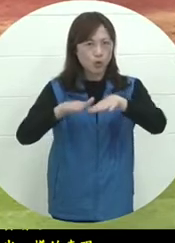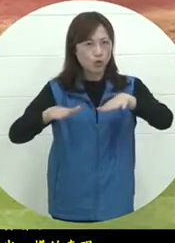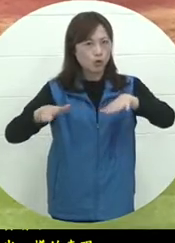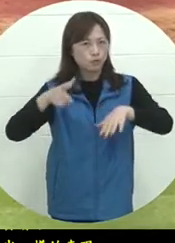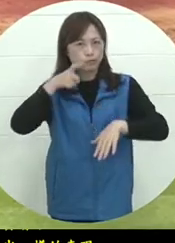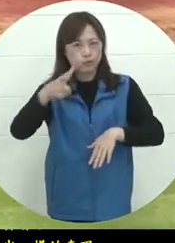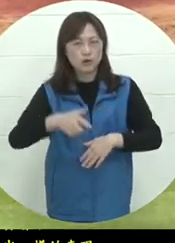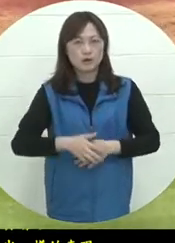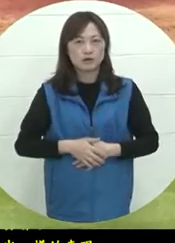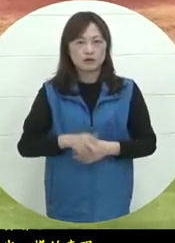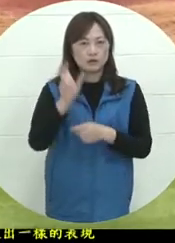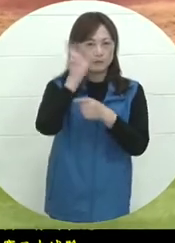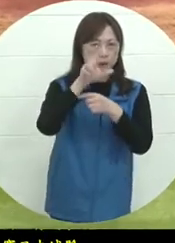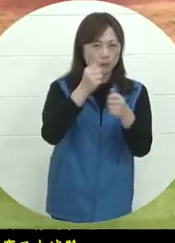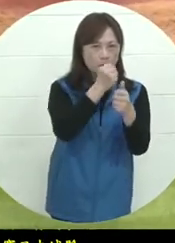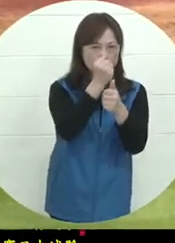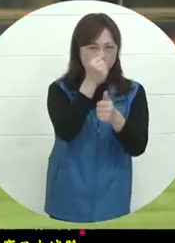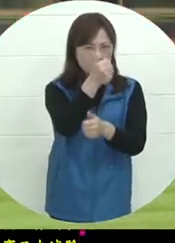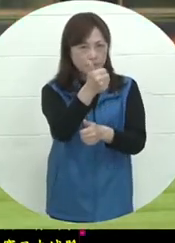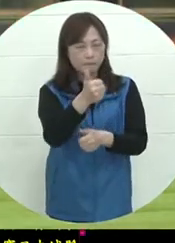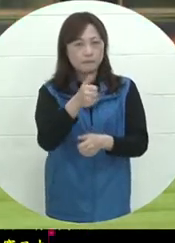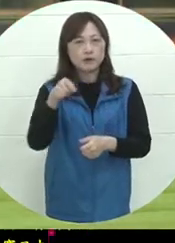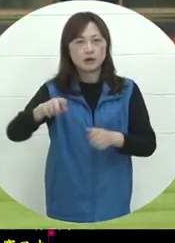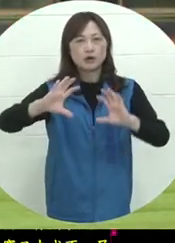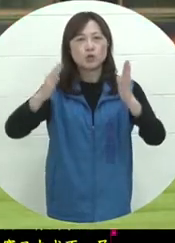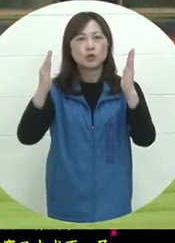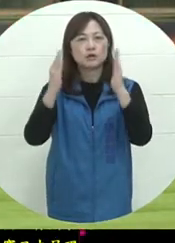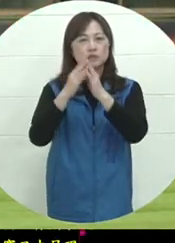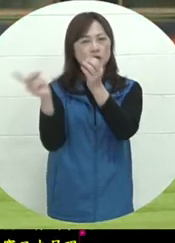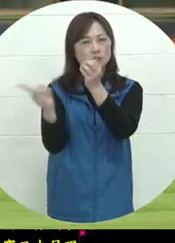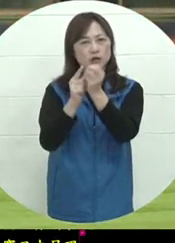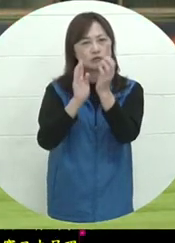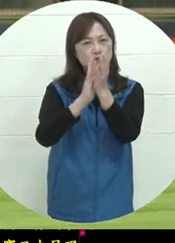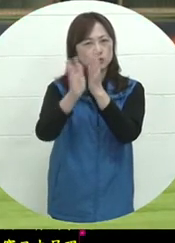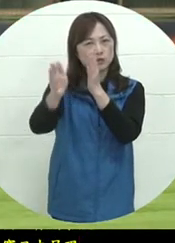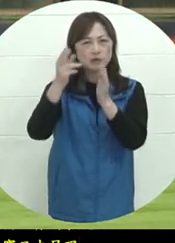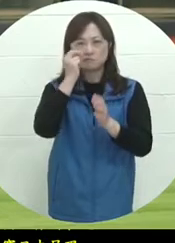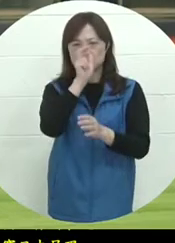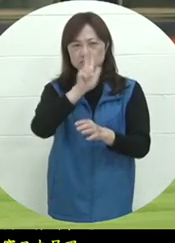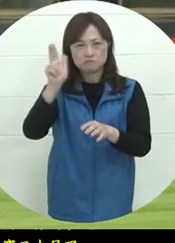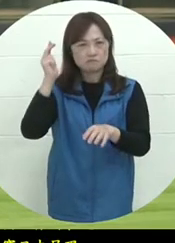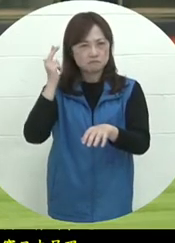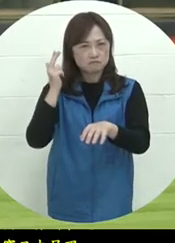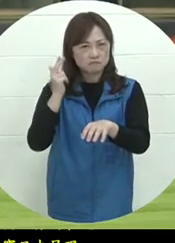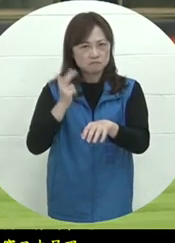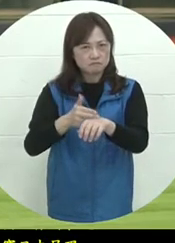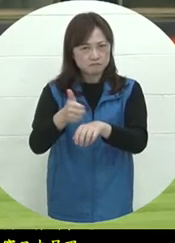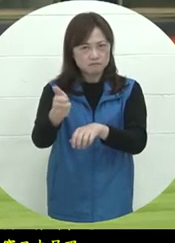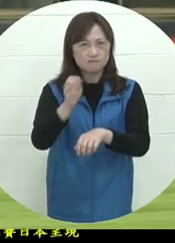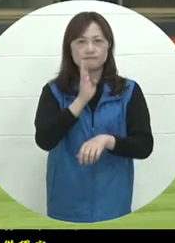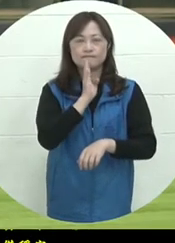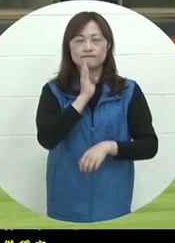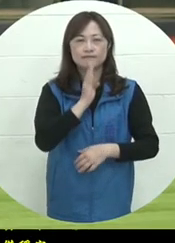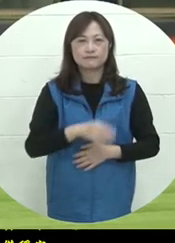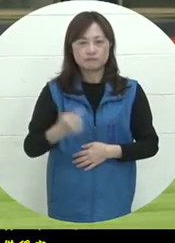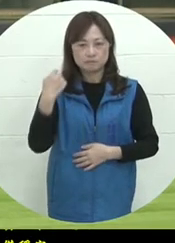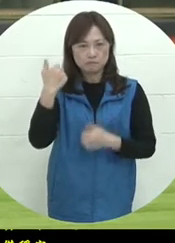is also a major feature of their country's baseball. You can see it in yesterday's game.